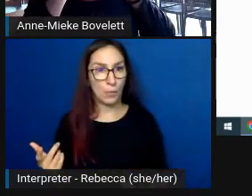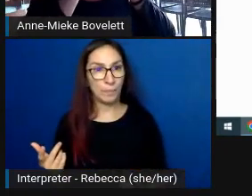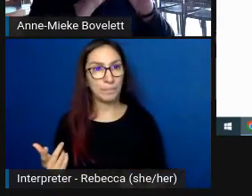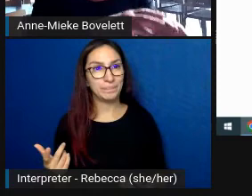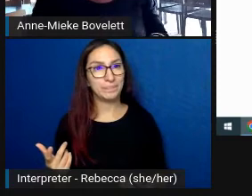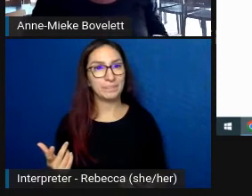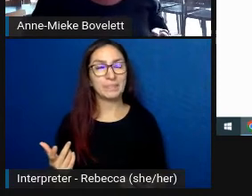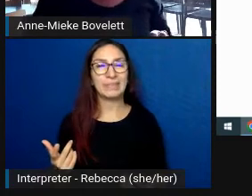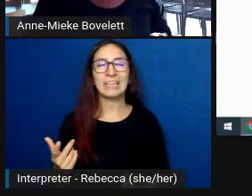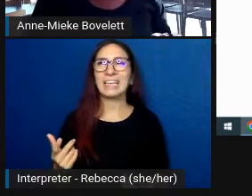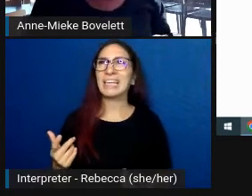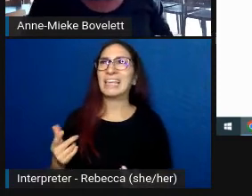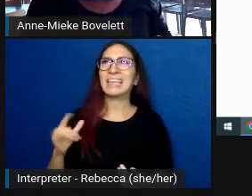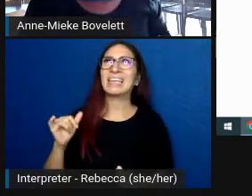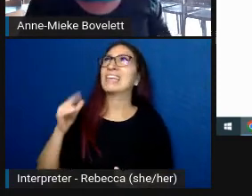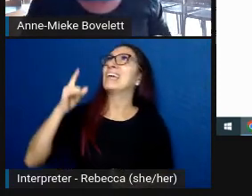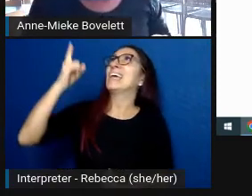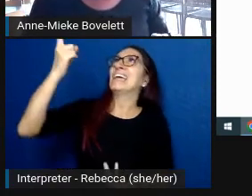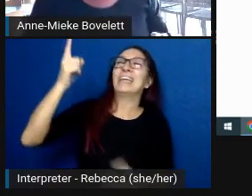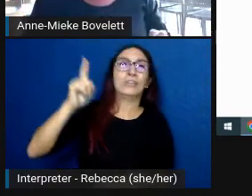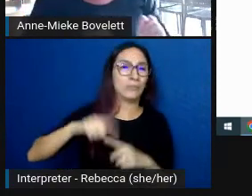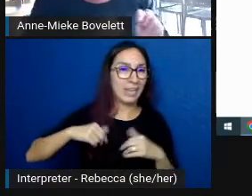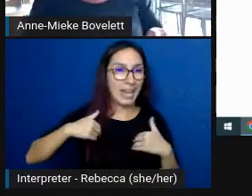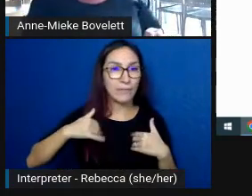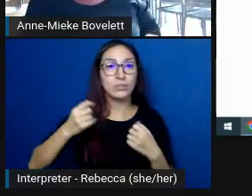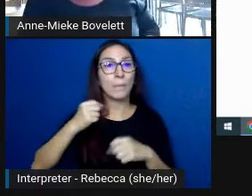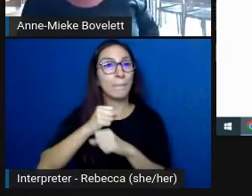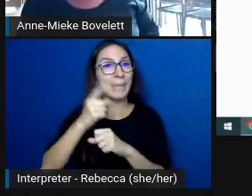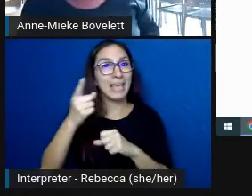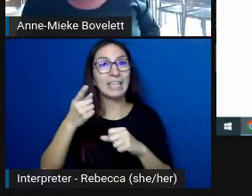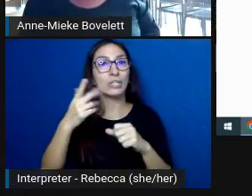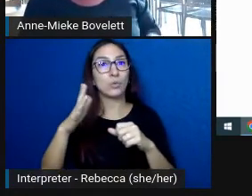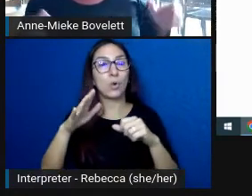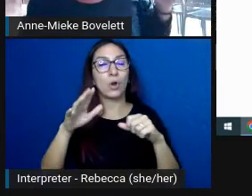Making your site accessible or your webshop accessible